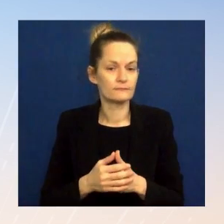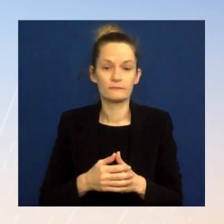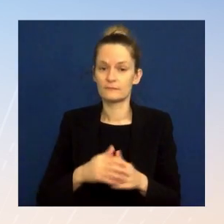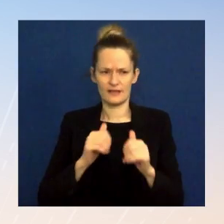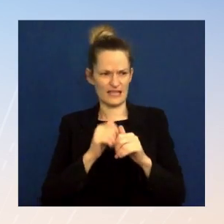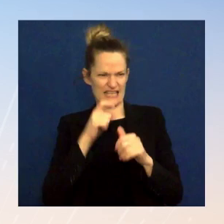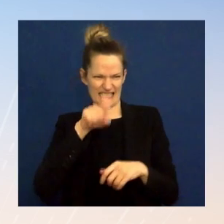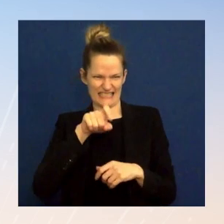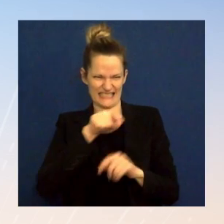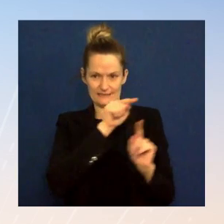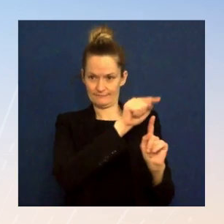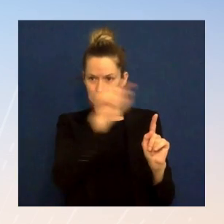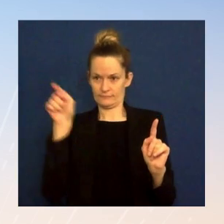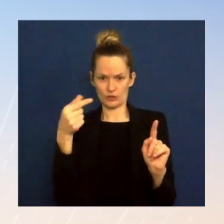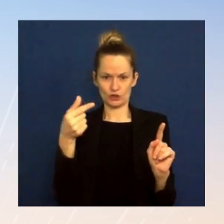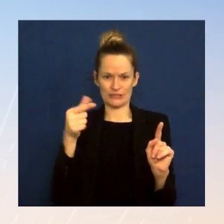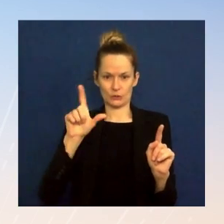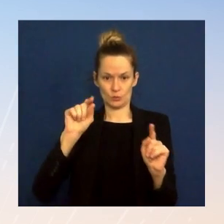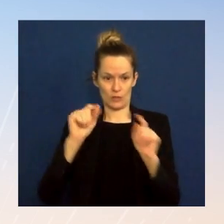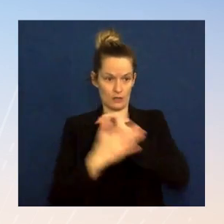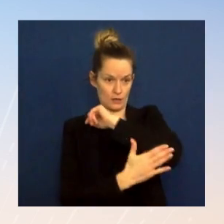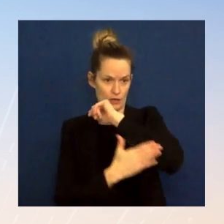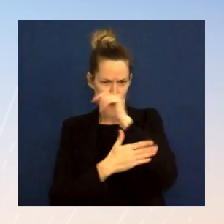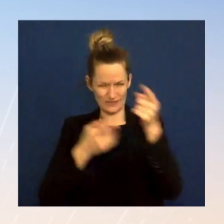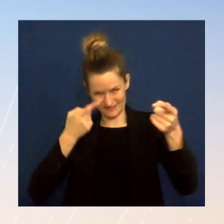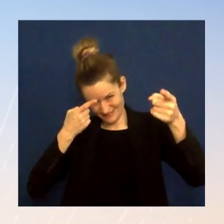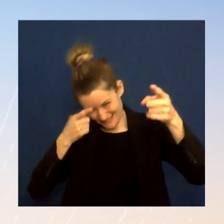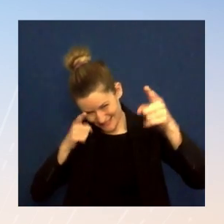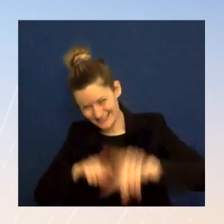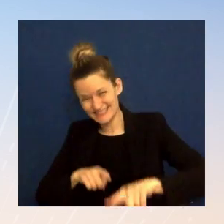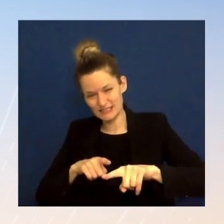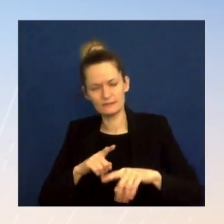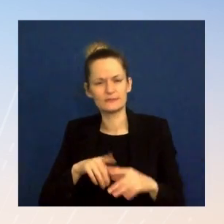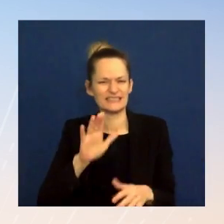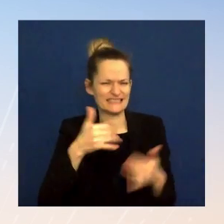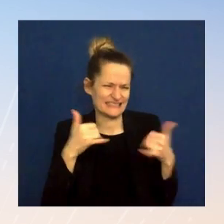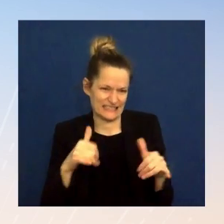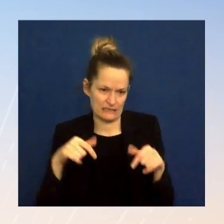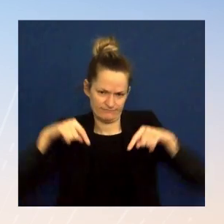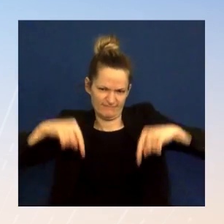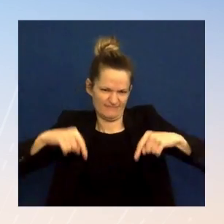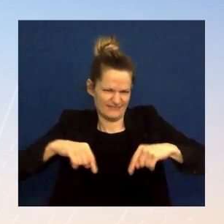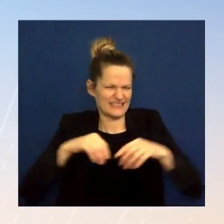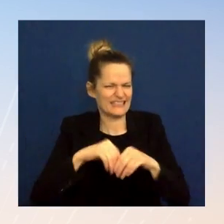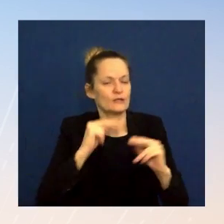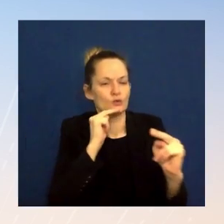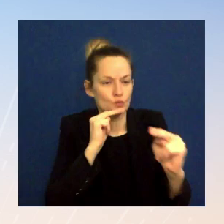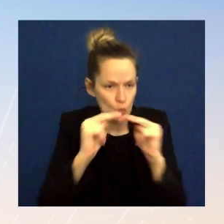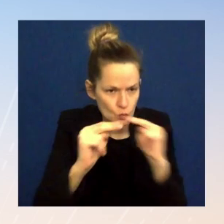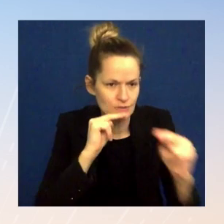as we put it in the parlance of negotiators -- brackets around the text of some of the issues on climate.